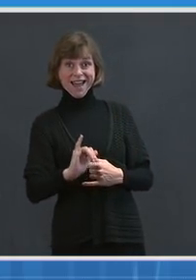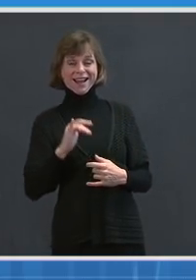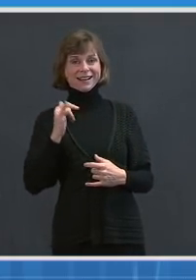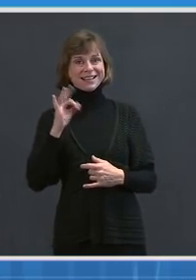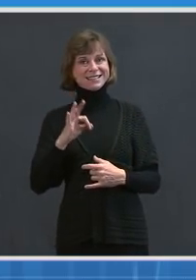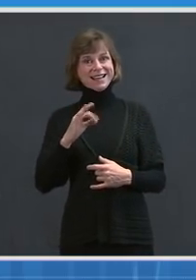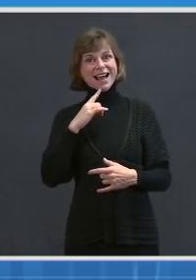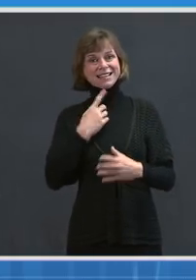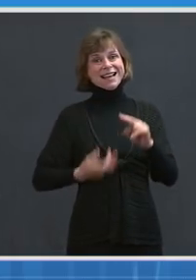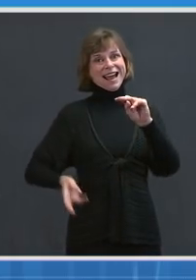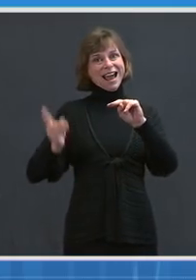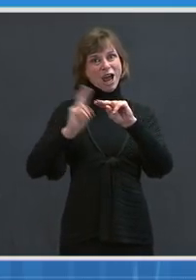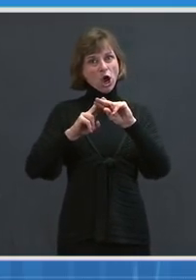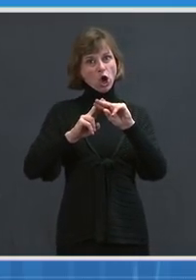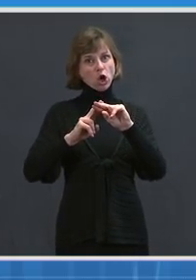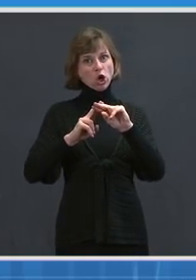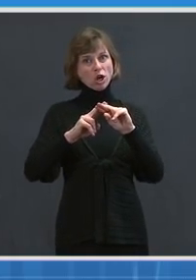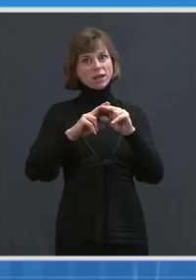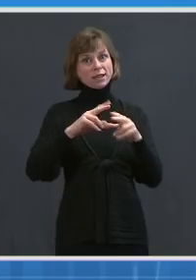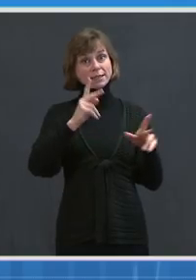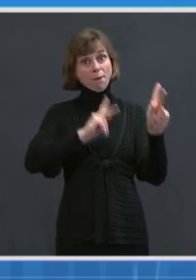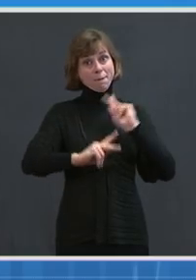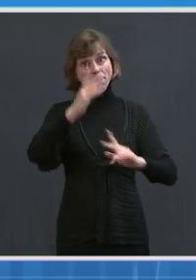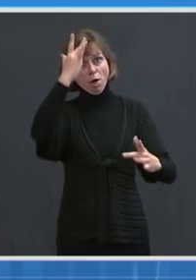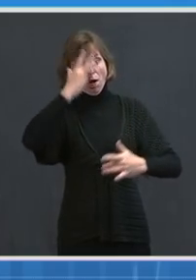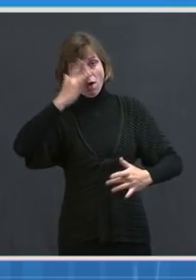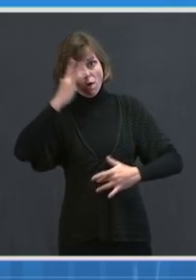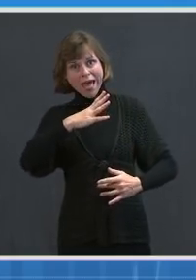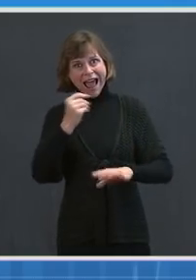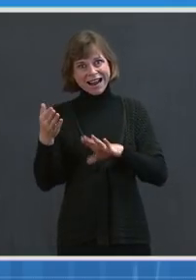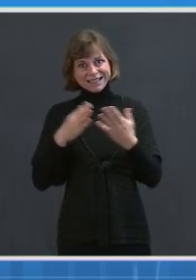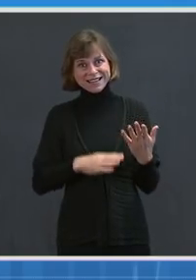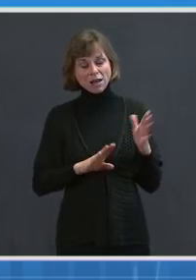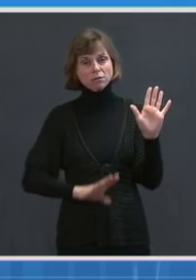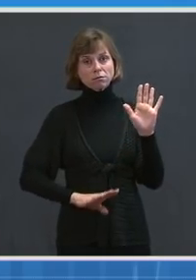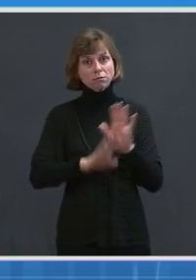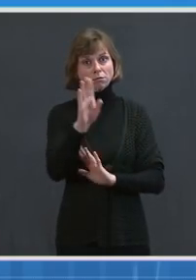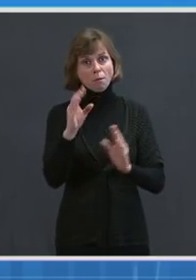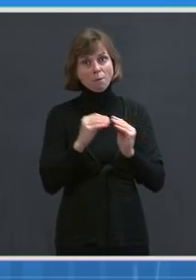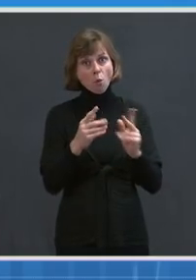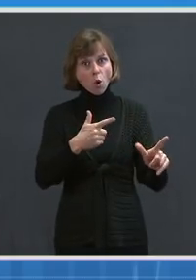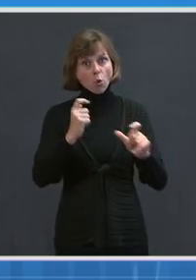and deaths grew more quickly within 40 to 80 days following restaurants